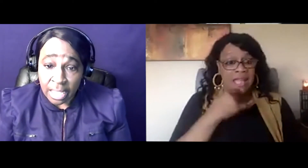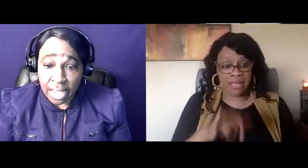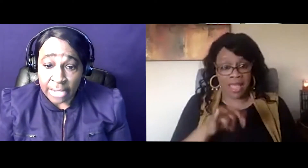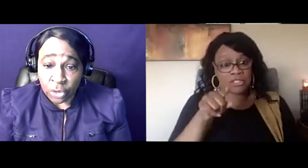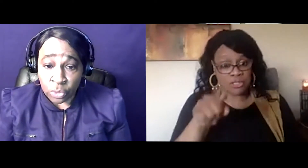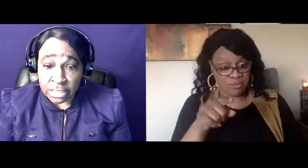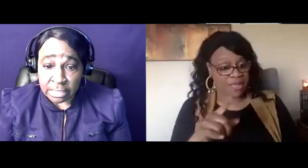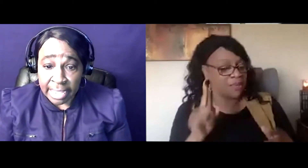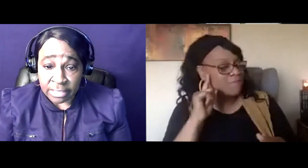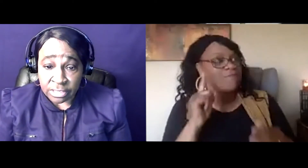I notice that